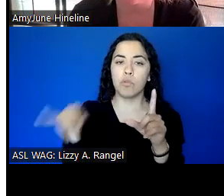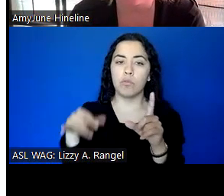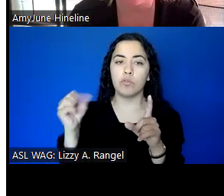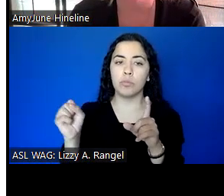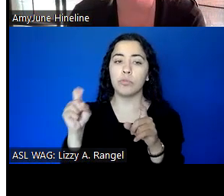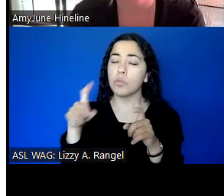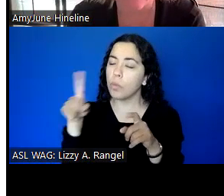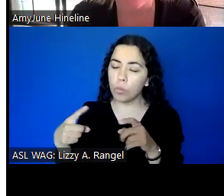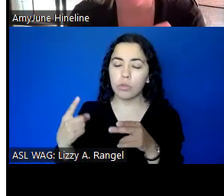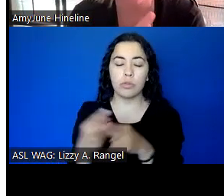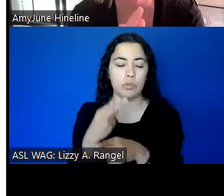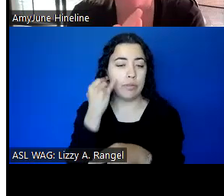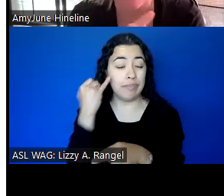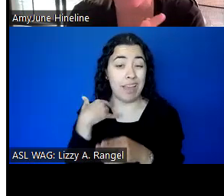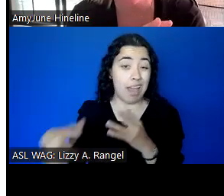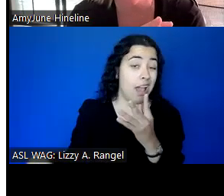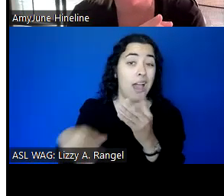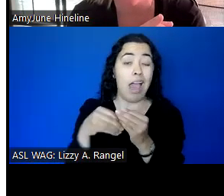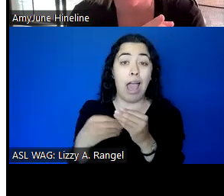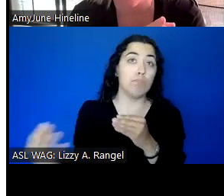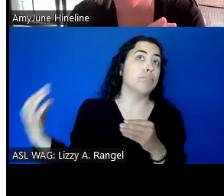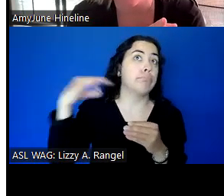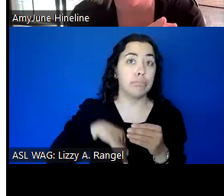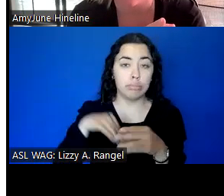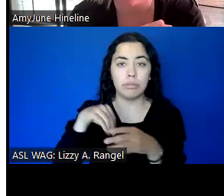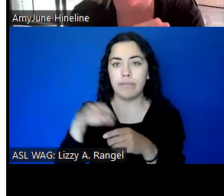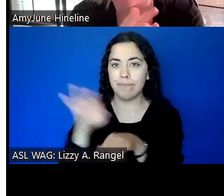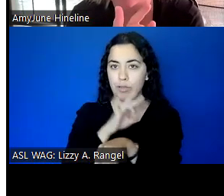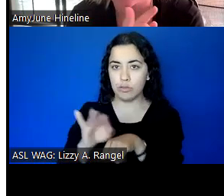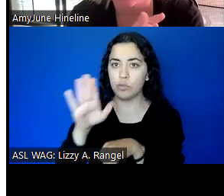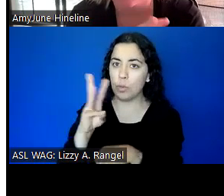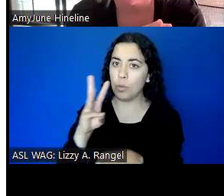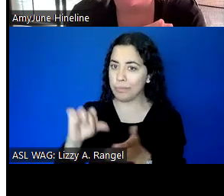both can be used to provide the necessary semantic information. And then you can use CSS